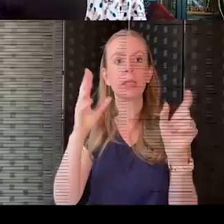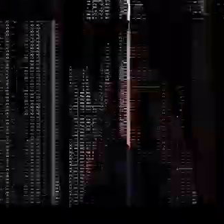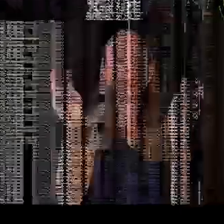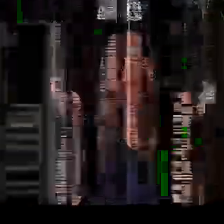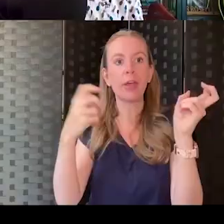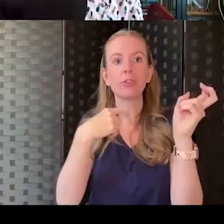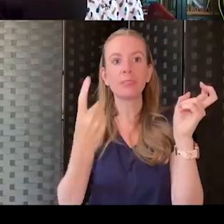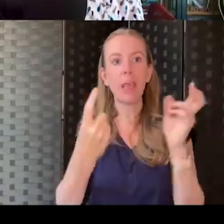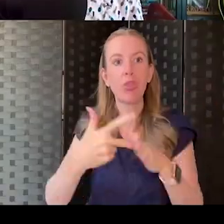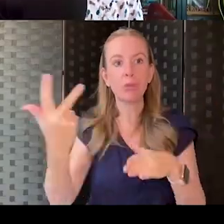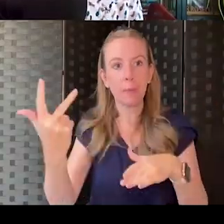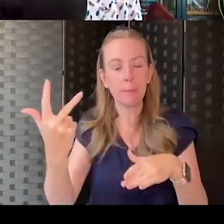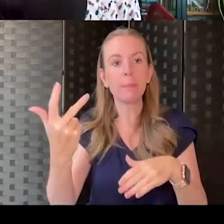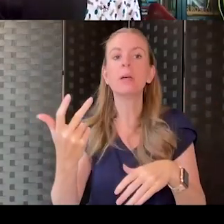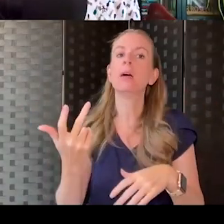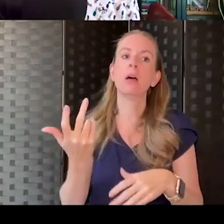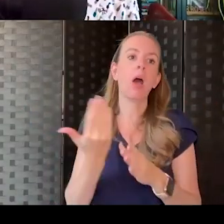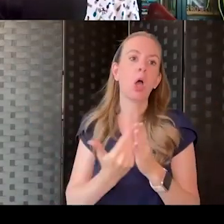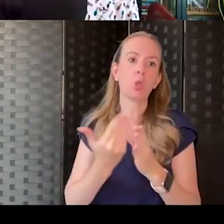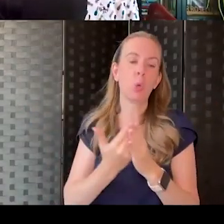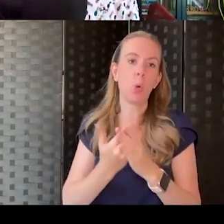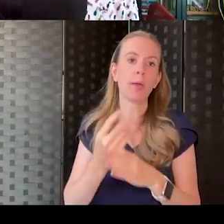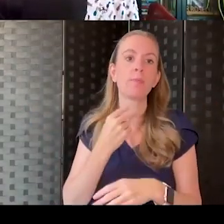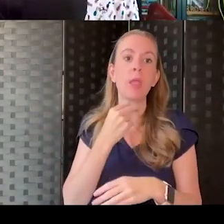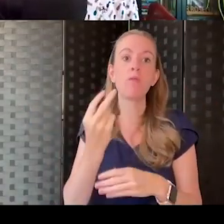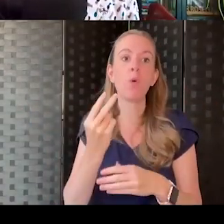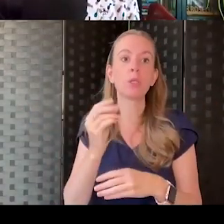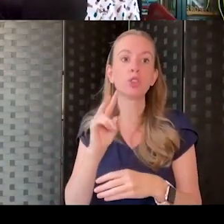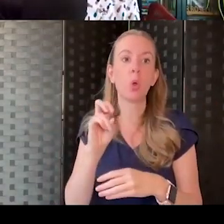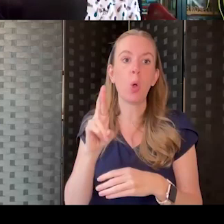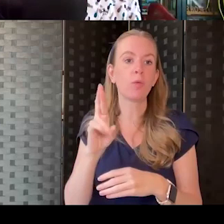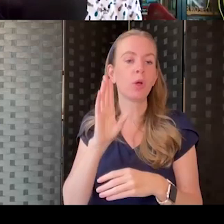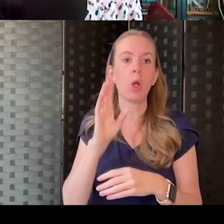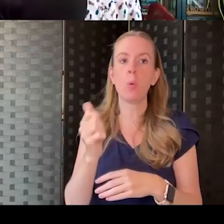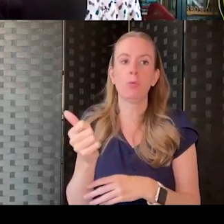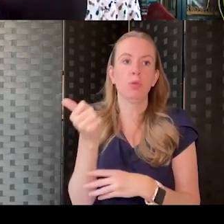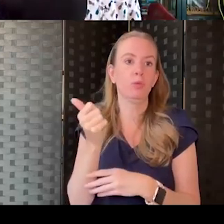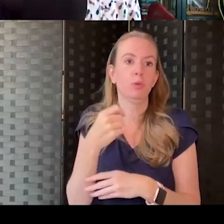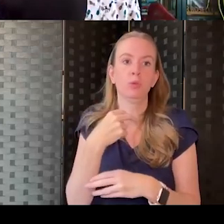Kind of annoying. Voice-over may simply decline to announce any headers. It also may not let a